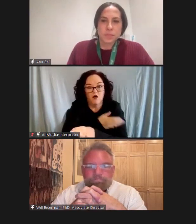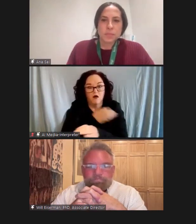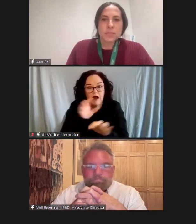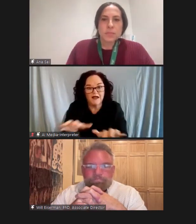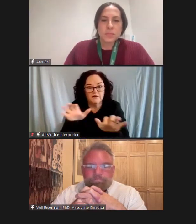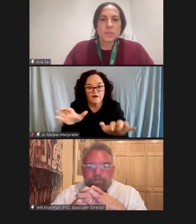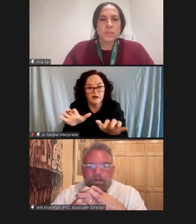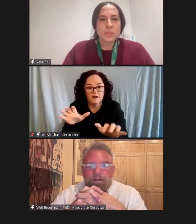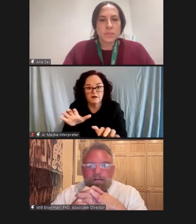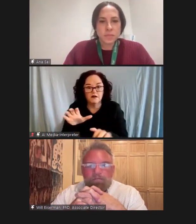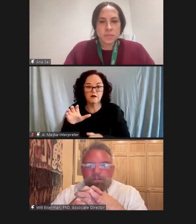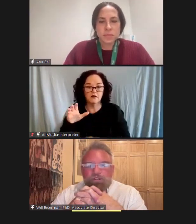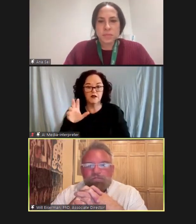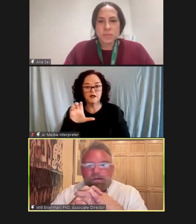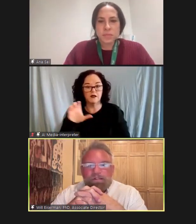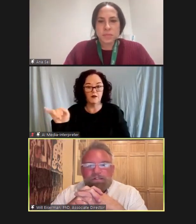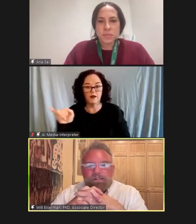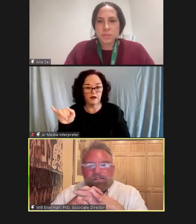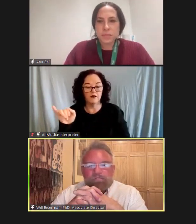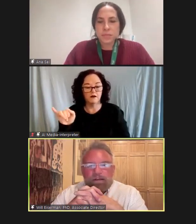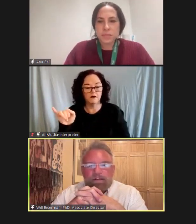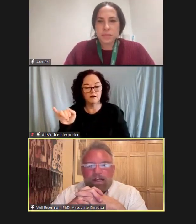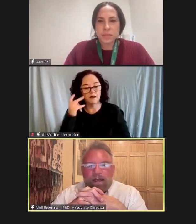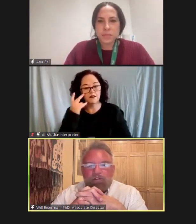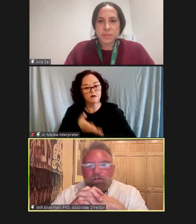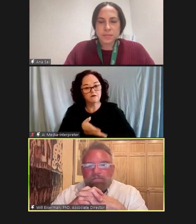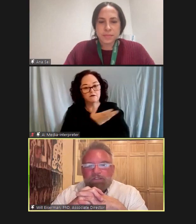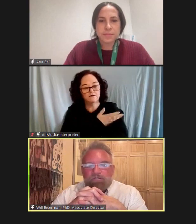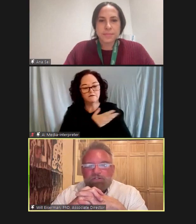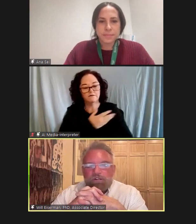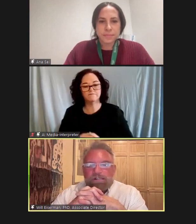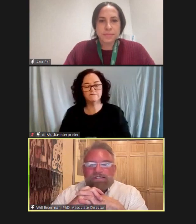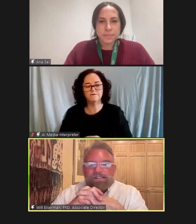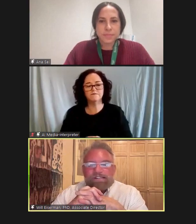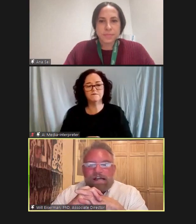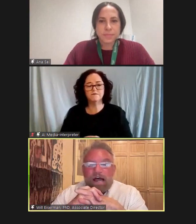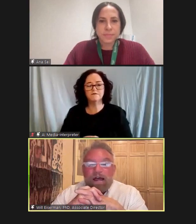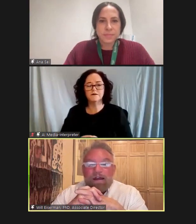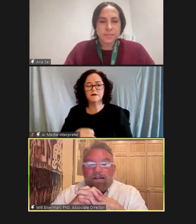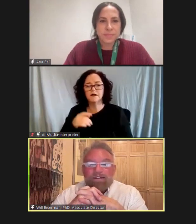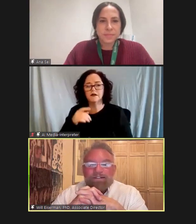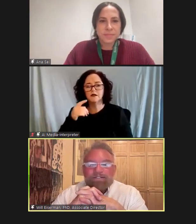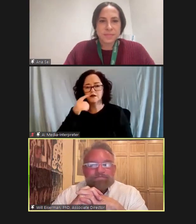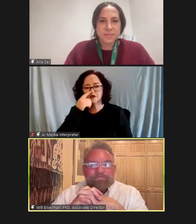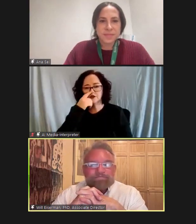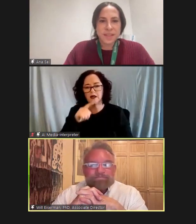implant would you mind to expand the